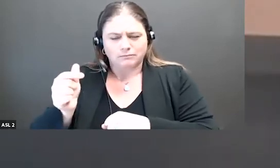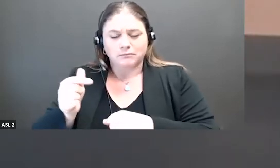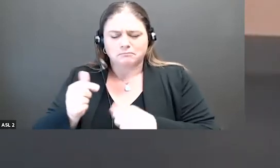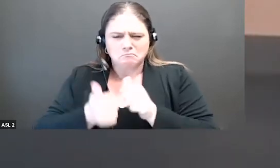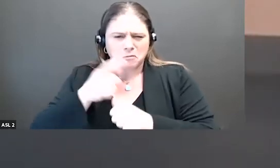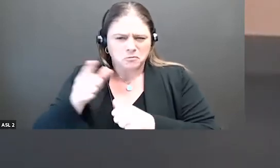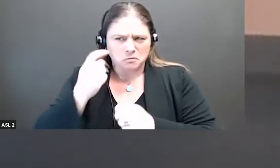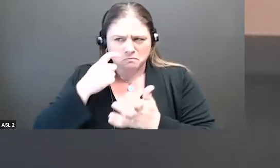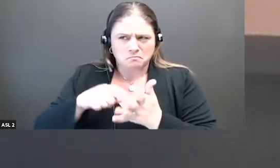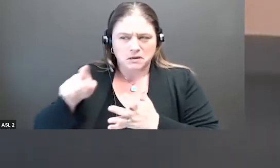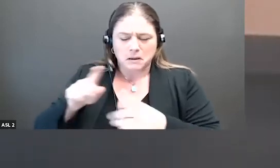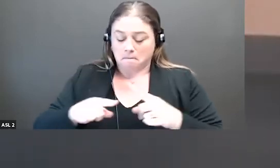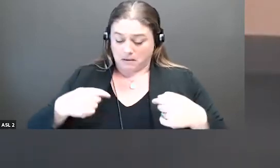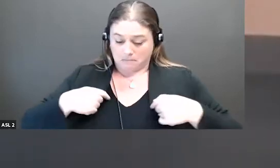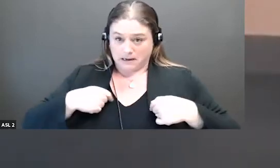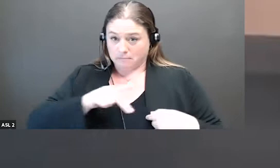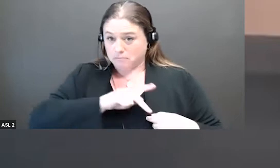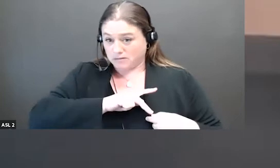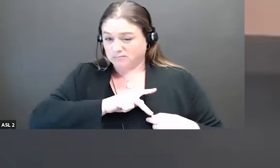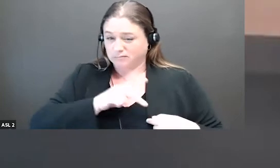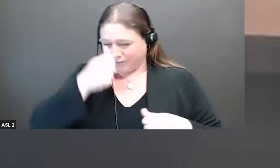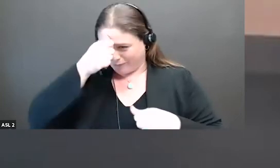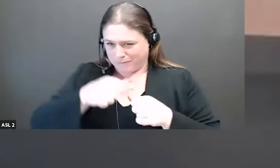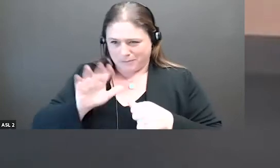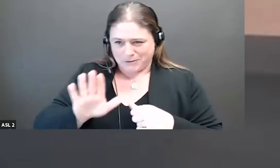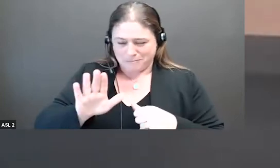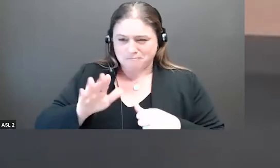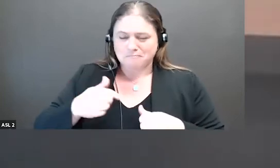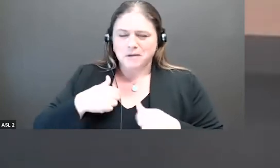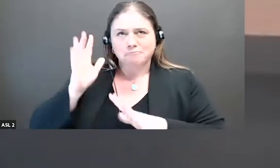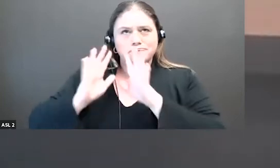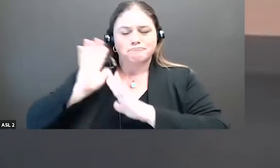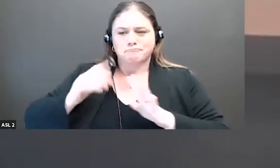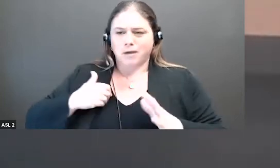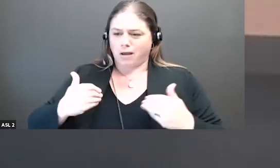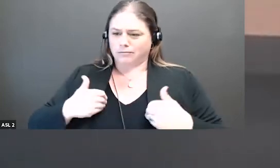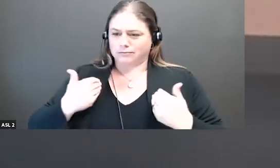I think back in my mind to a long time ago when we were young law students and we sat together in